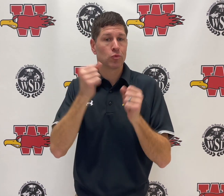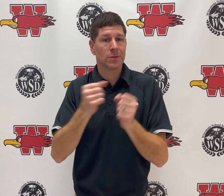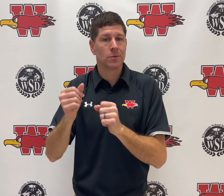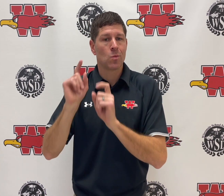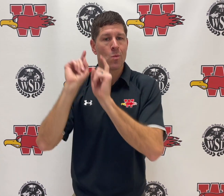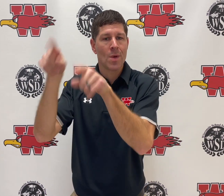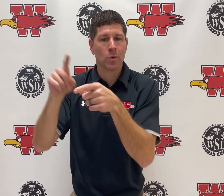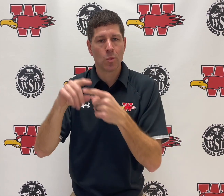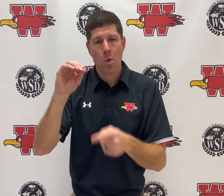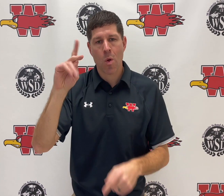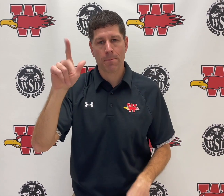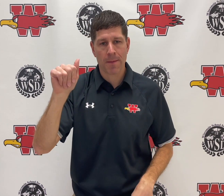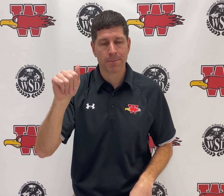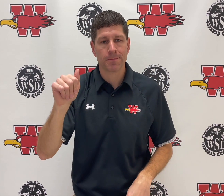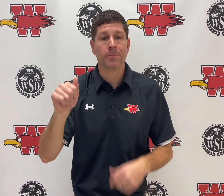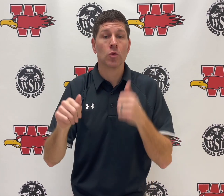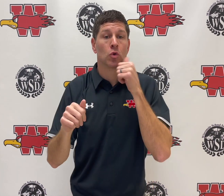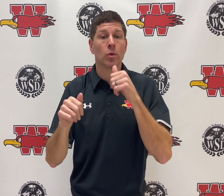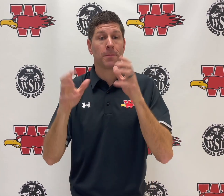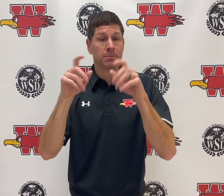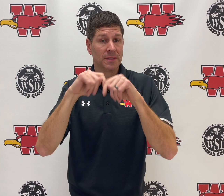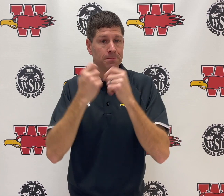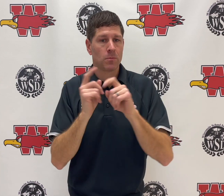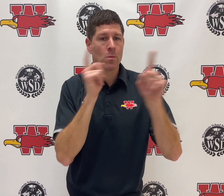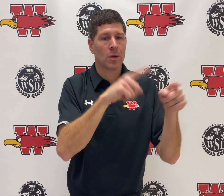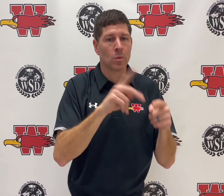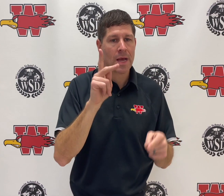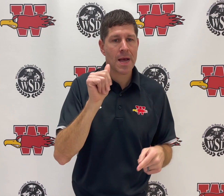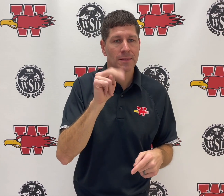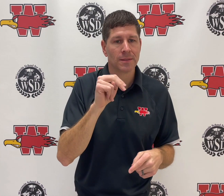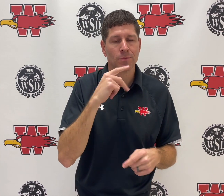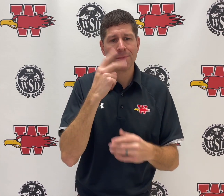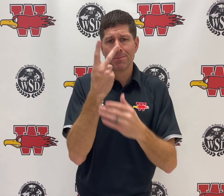Boys and cheerleading went to Oklahoma. And girls went to Kansas.